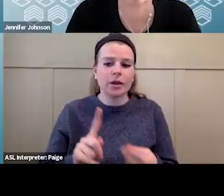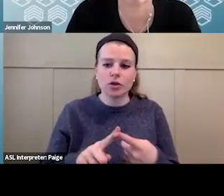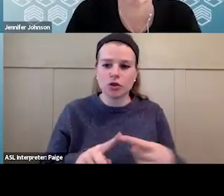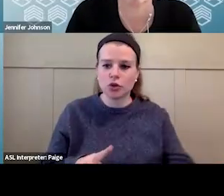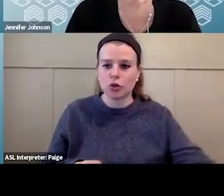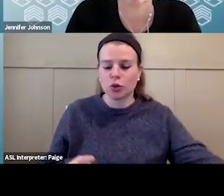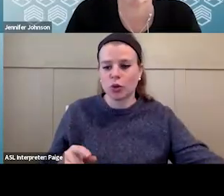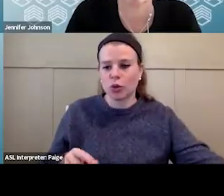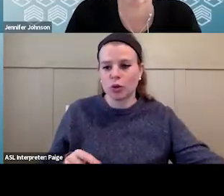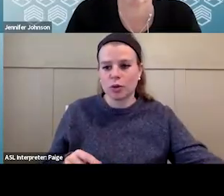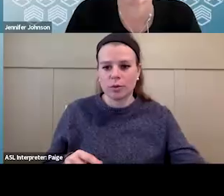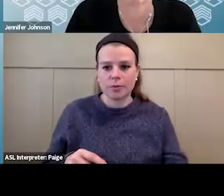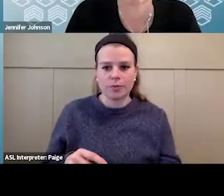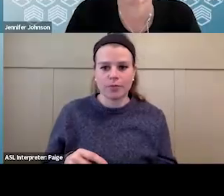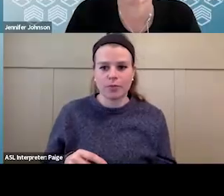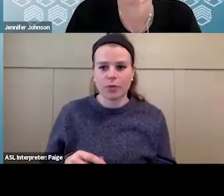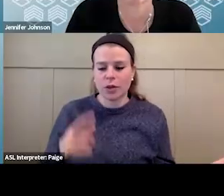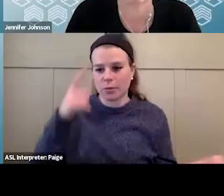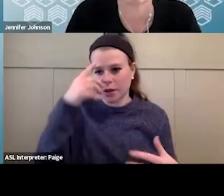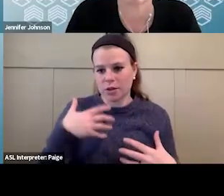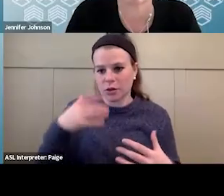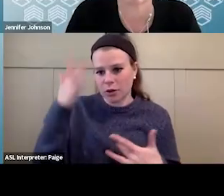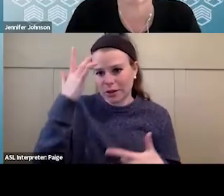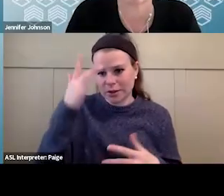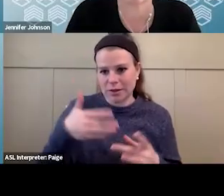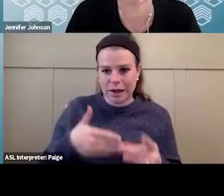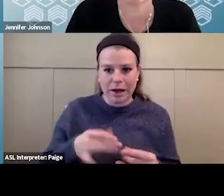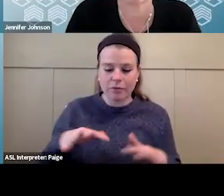to Mental Illness in the Courtroom again, uh, if you, uh, haven't seen that yet.